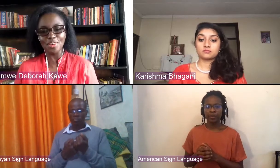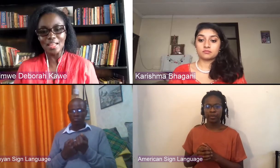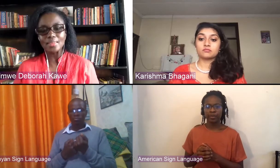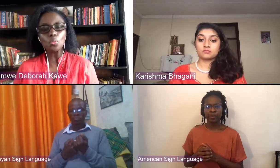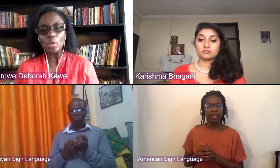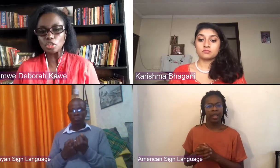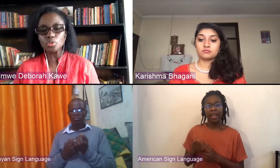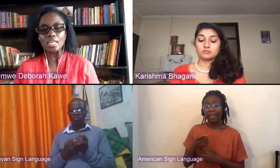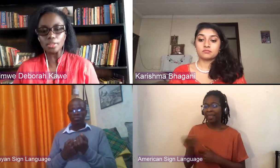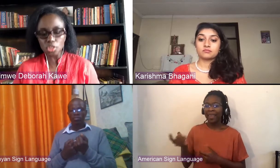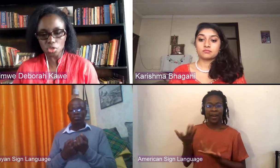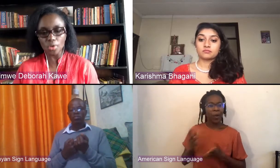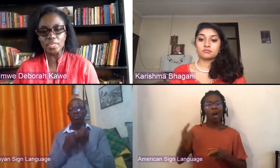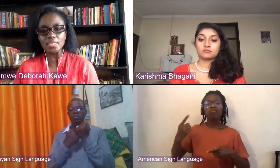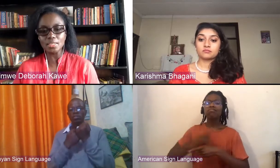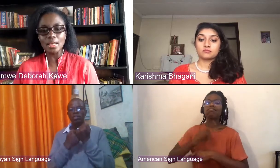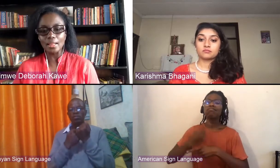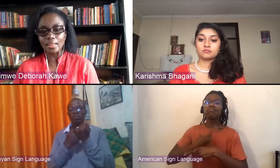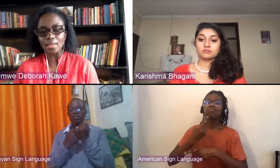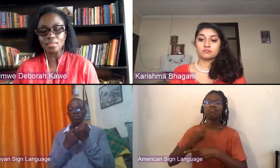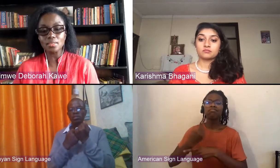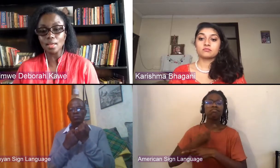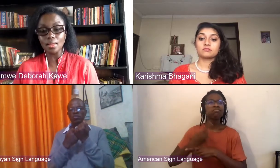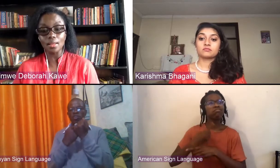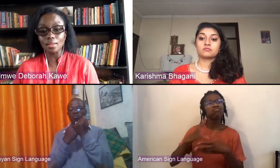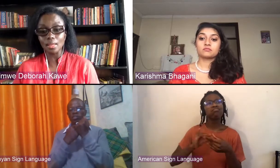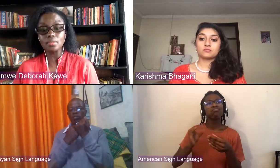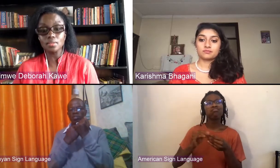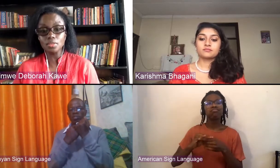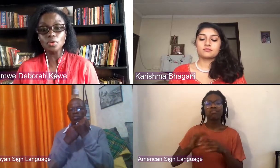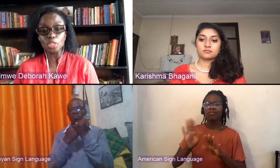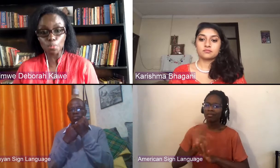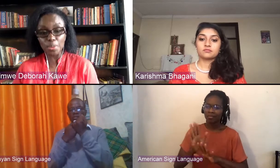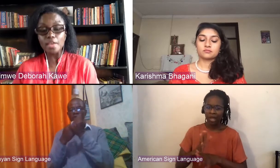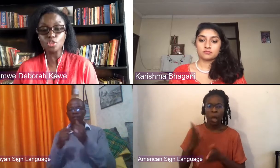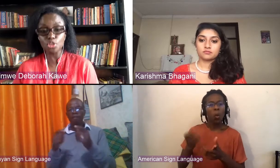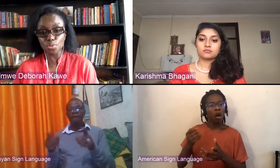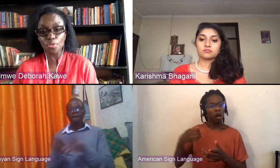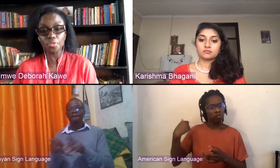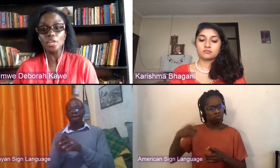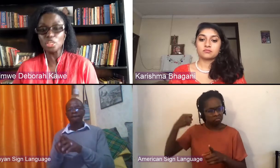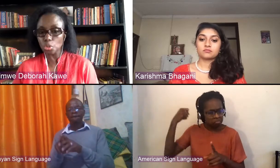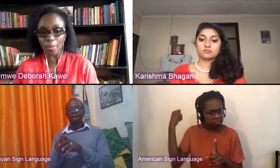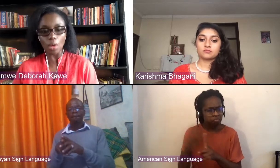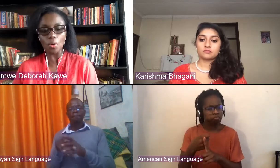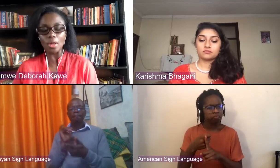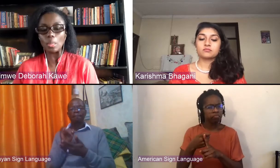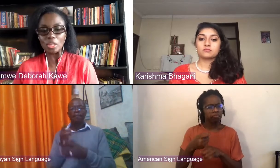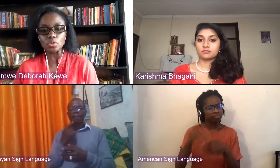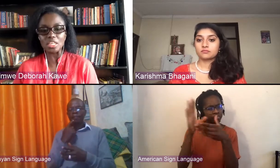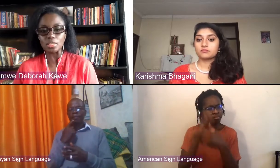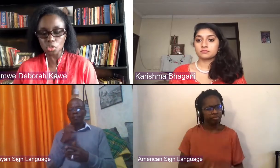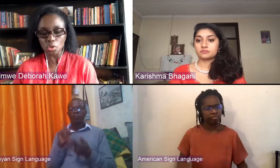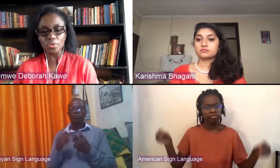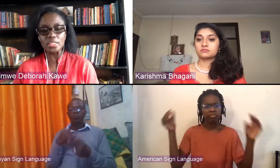that what to tell stories that, you know, speak truth to power that want to tell stories